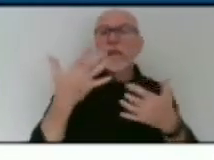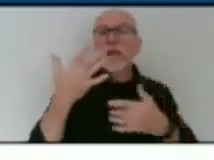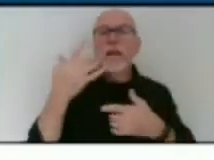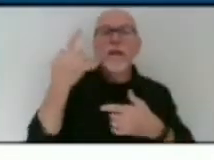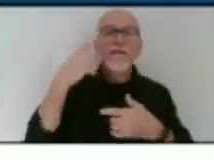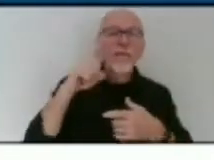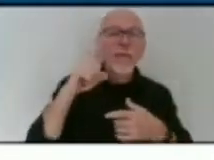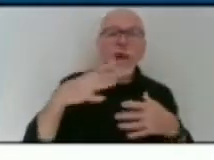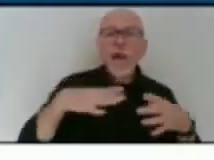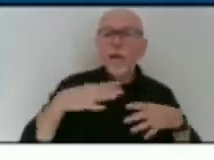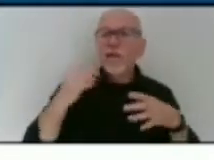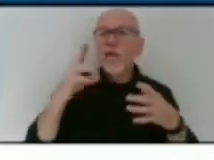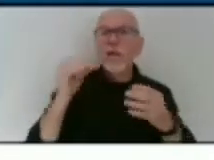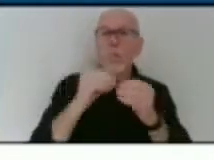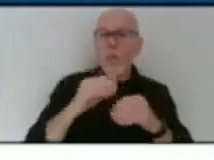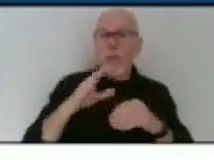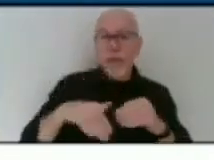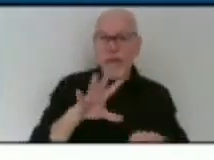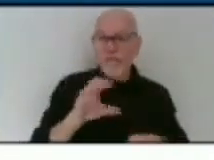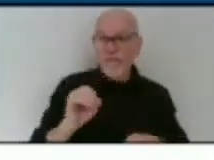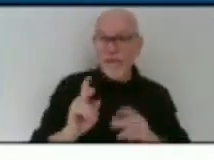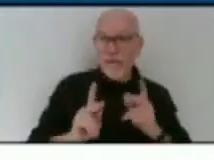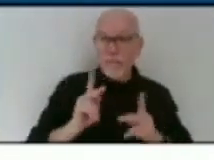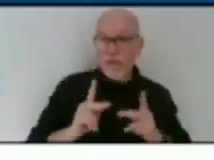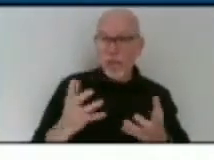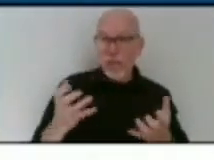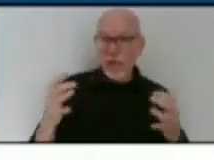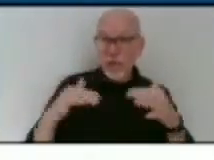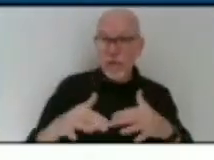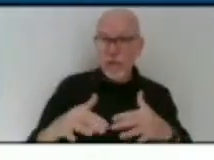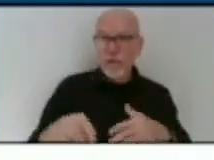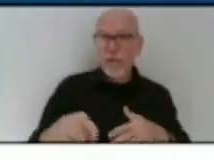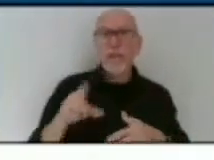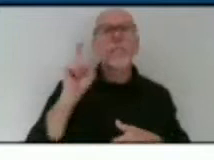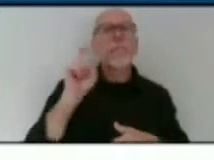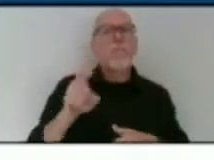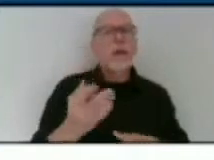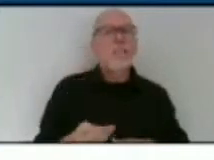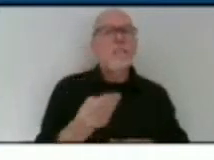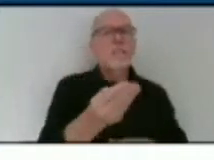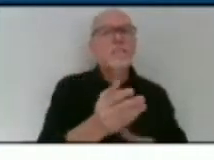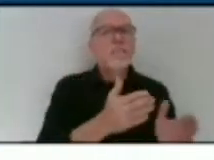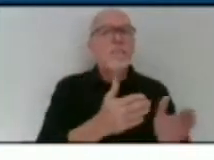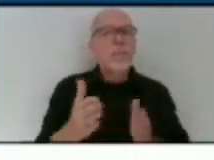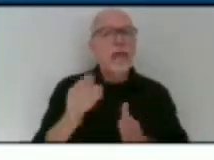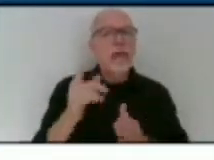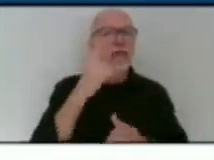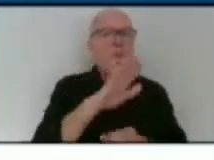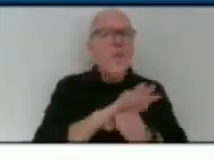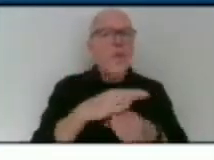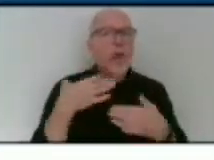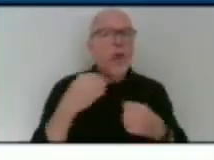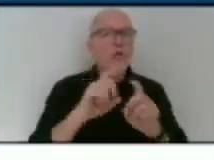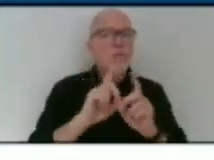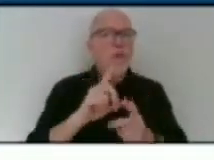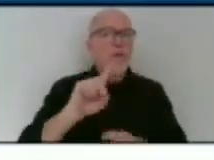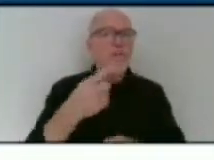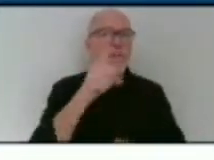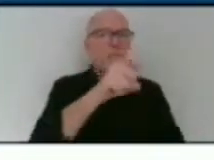50 people are requested to attend must submit a plan to the local health department and receive approval before proceeding.